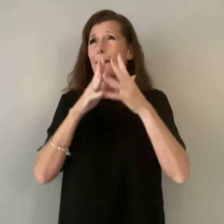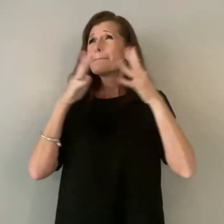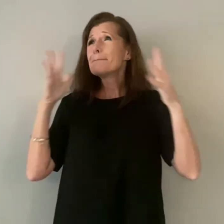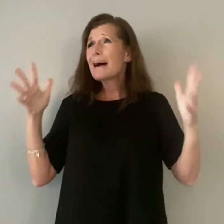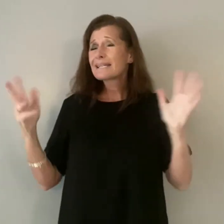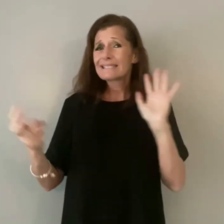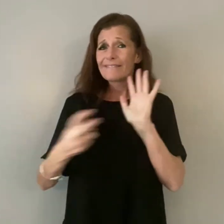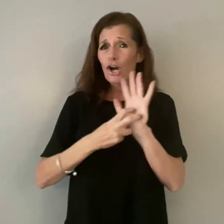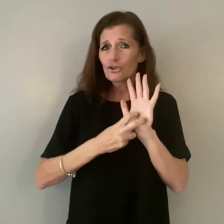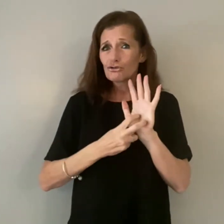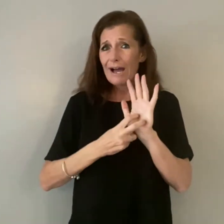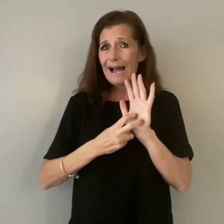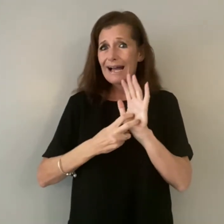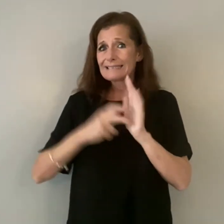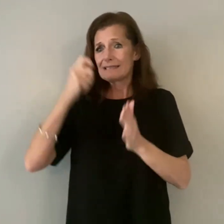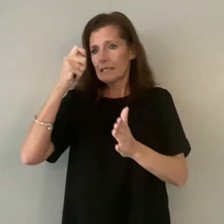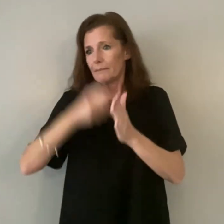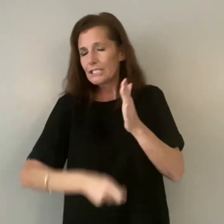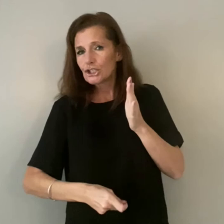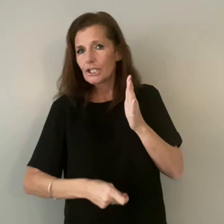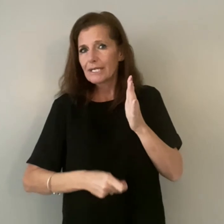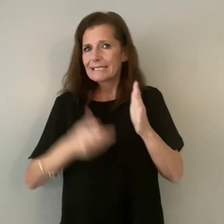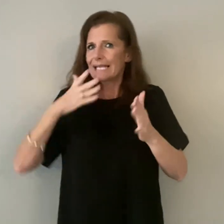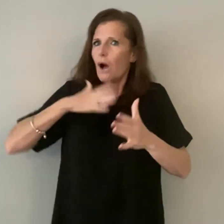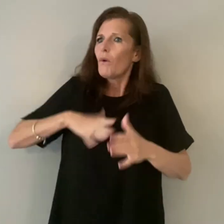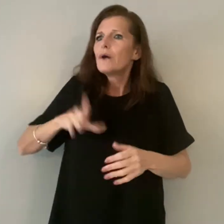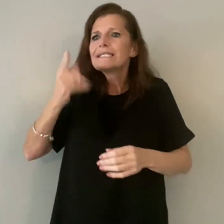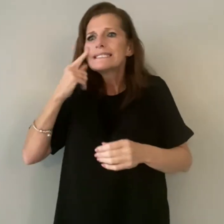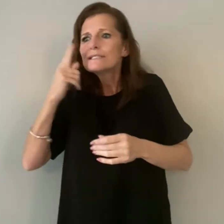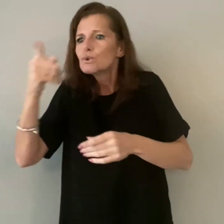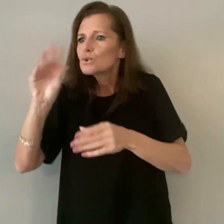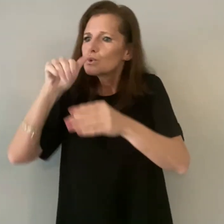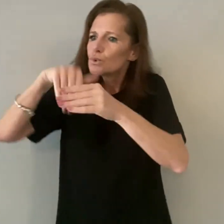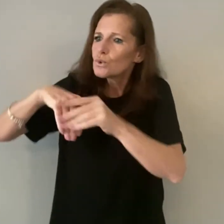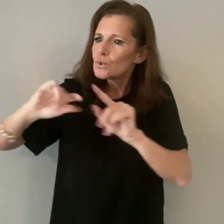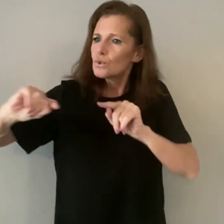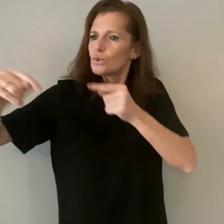huge contracts and commissions and venue management.